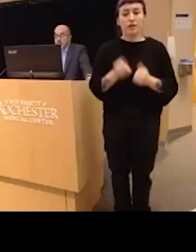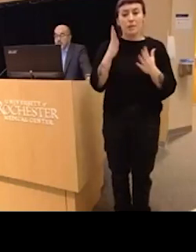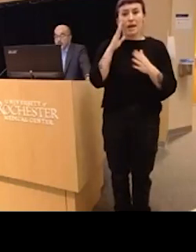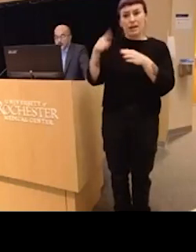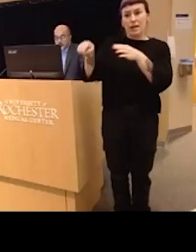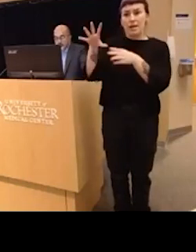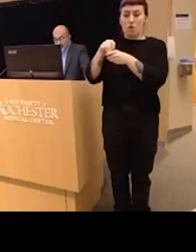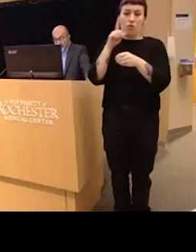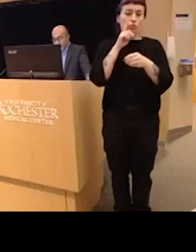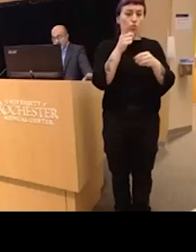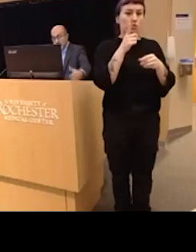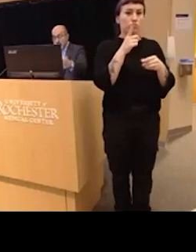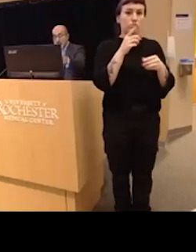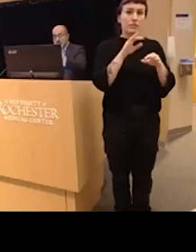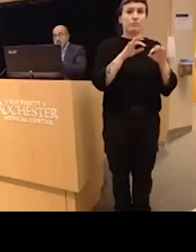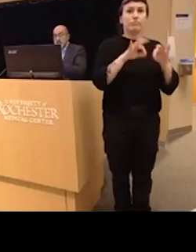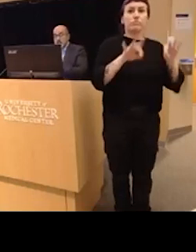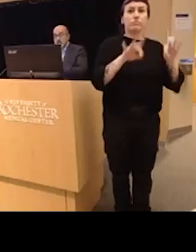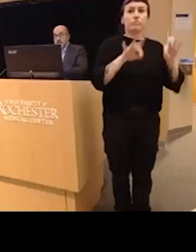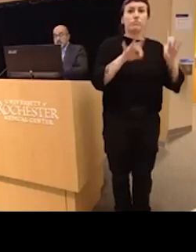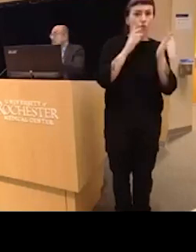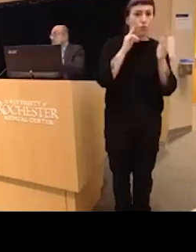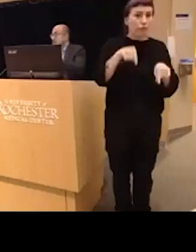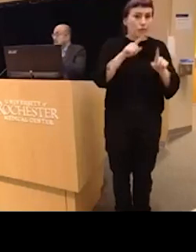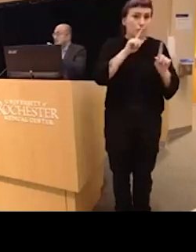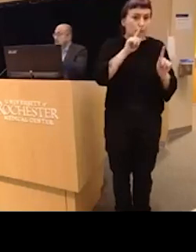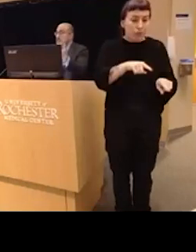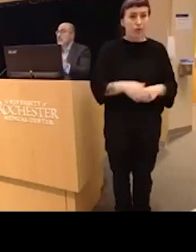report which I think is one of the best sort of laying out this the same kind of issues I'm